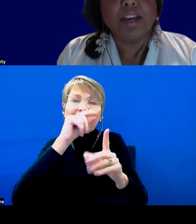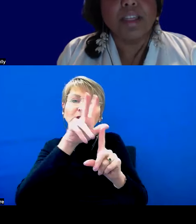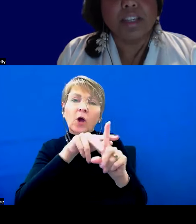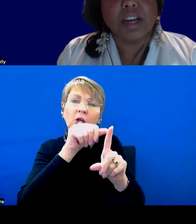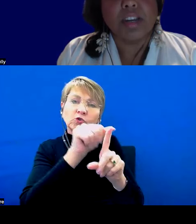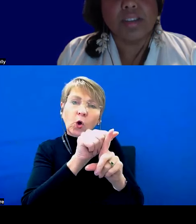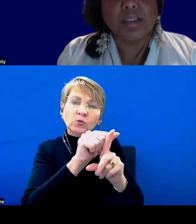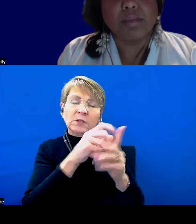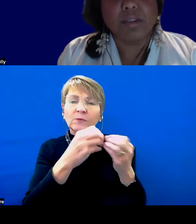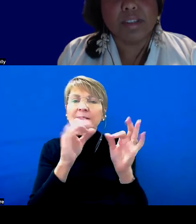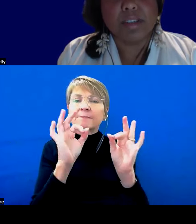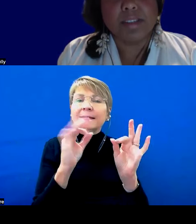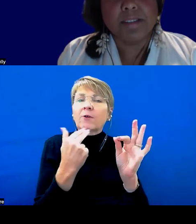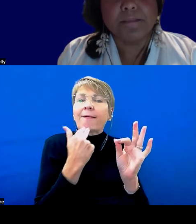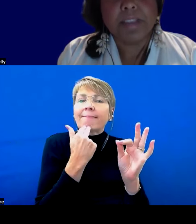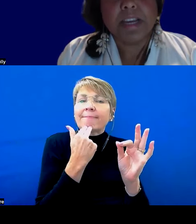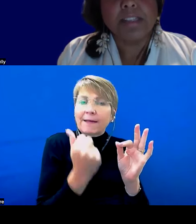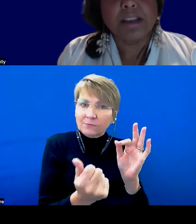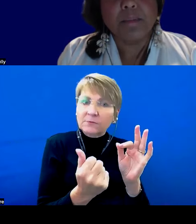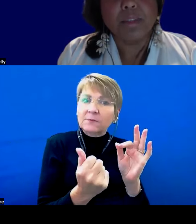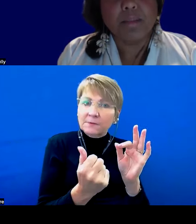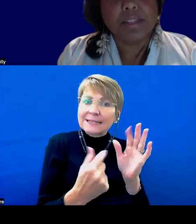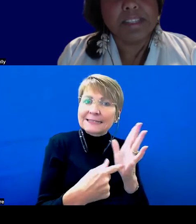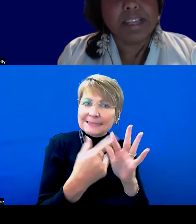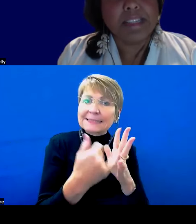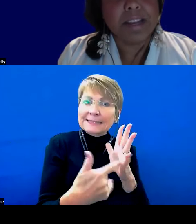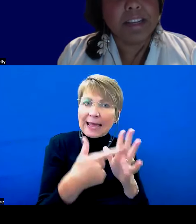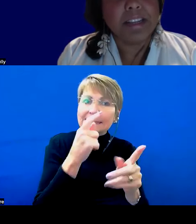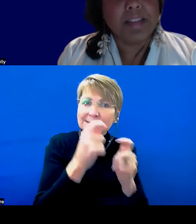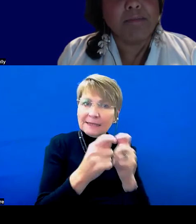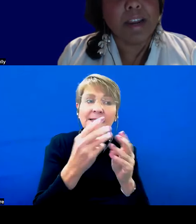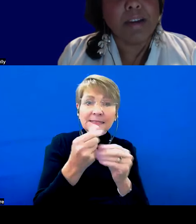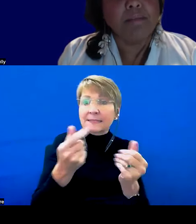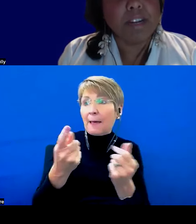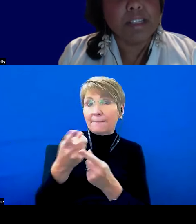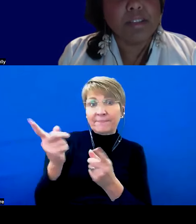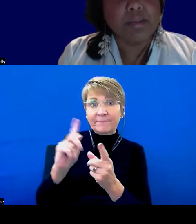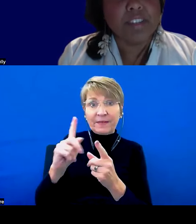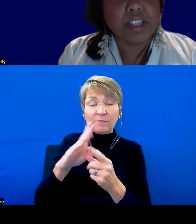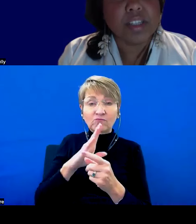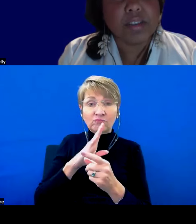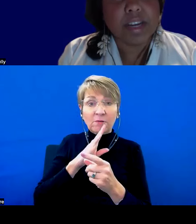the diagnosis process. Some orthoptists independently run pre-school vision screening